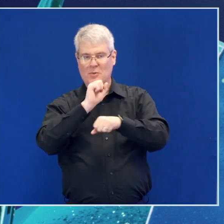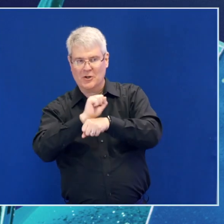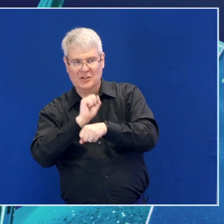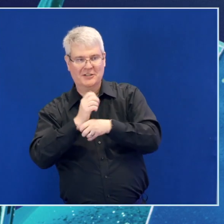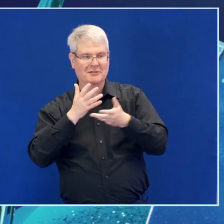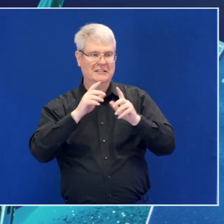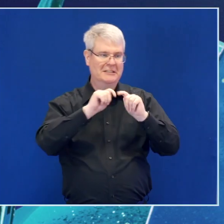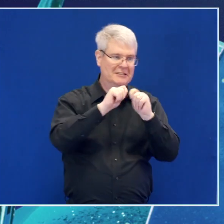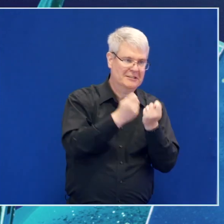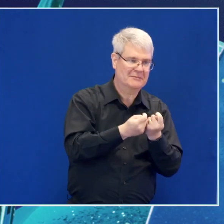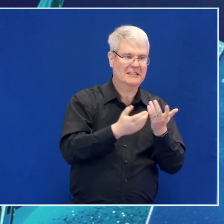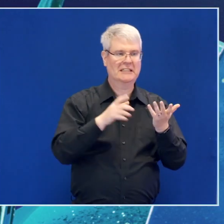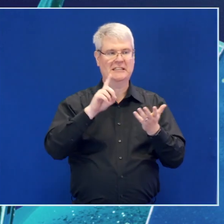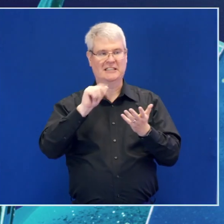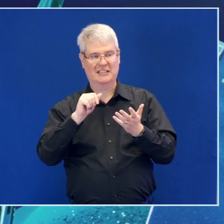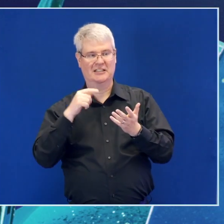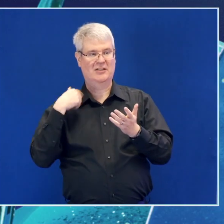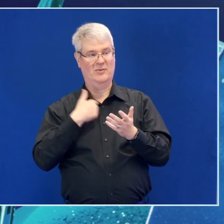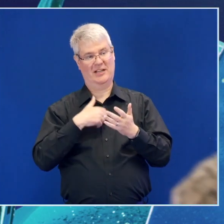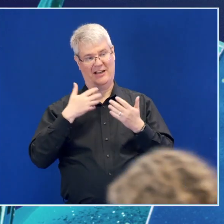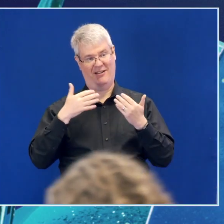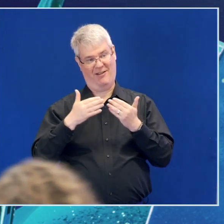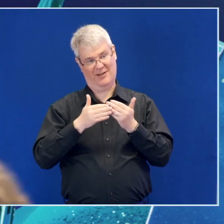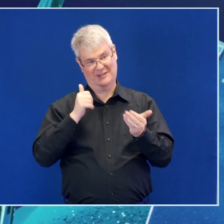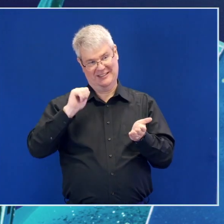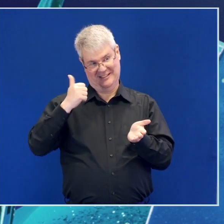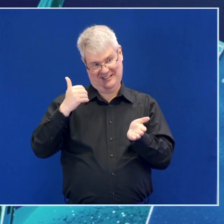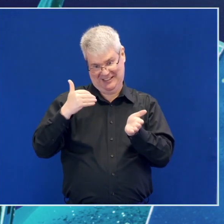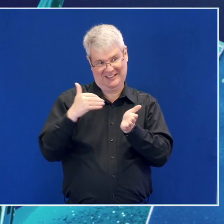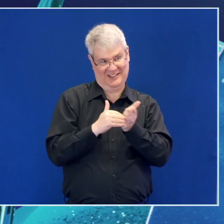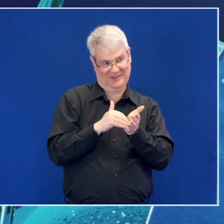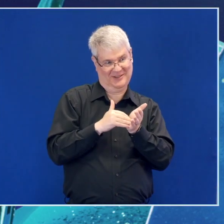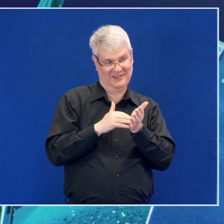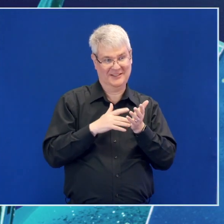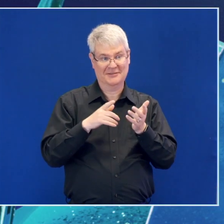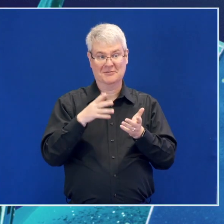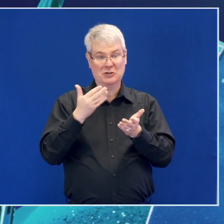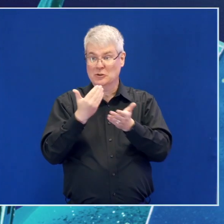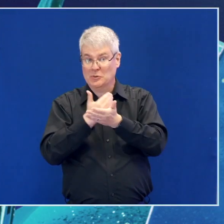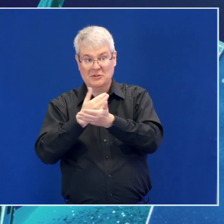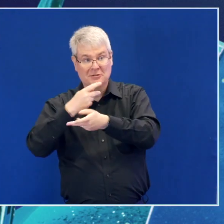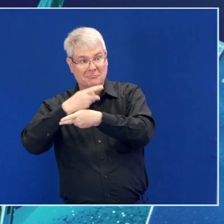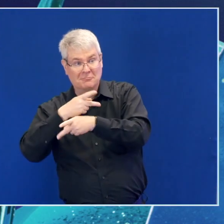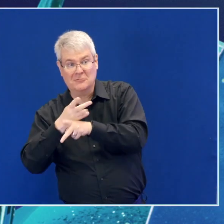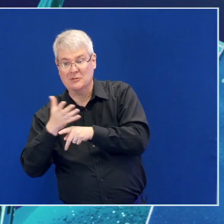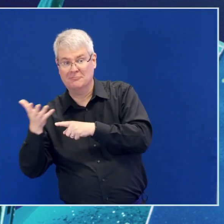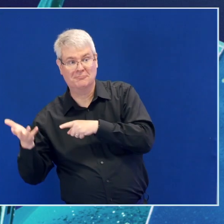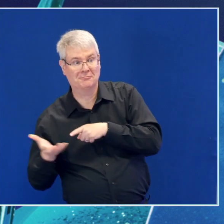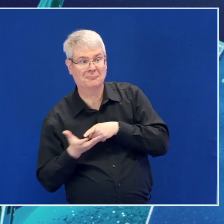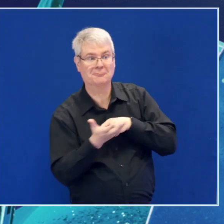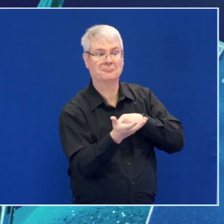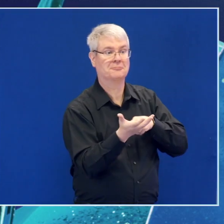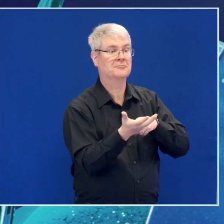And ask. You want to be part of a new product we're developing? Maybe it's a thing that automatically changes the tone of your screen.